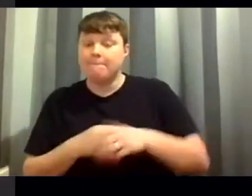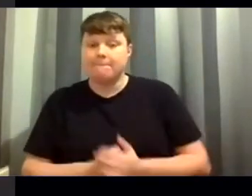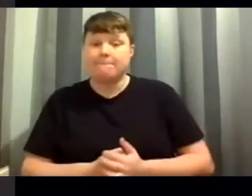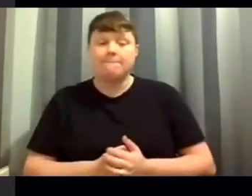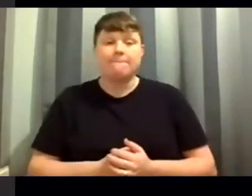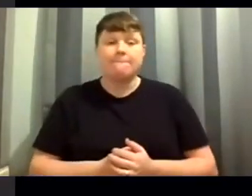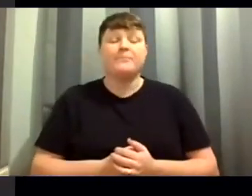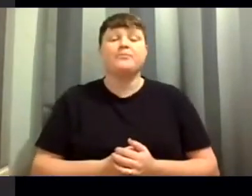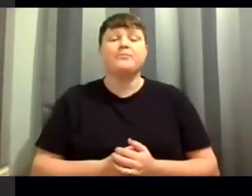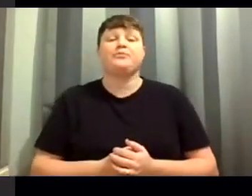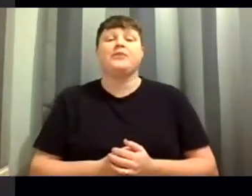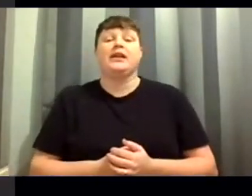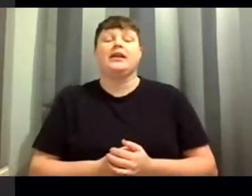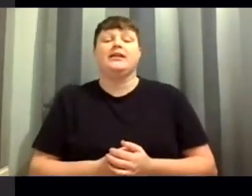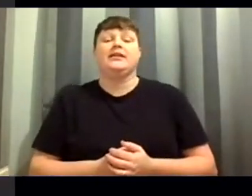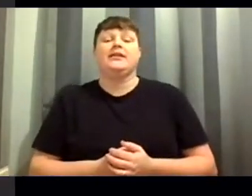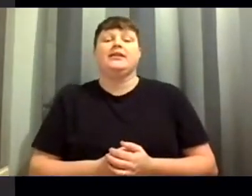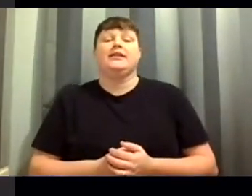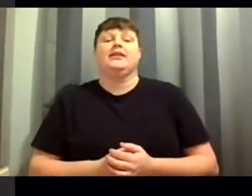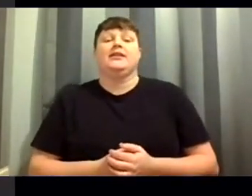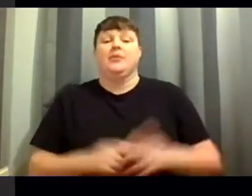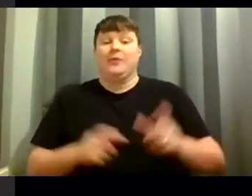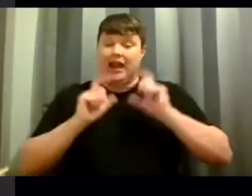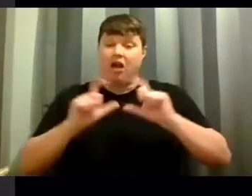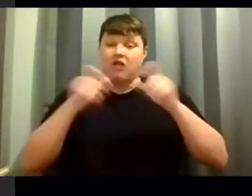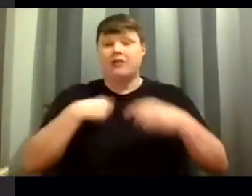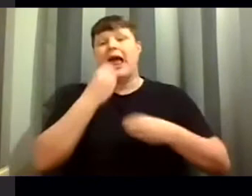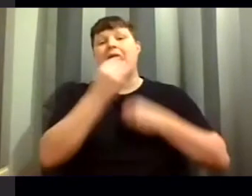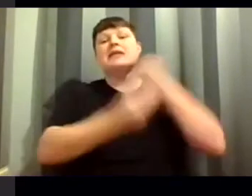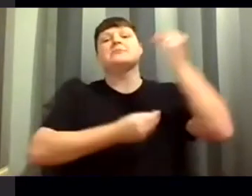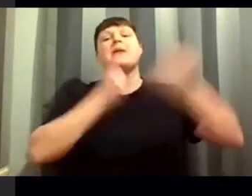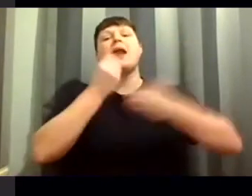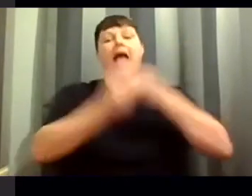That just carried on with an explanation. But also, what it was doing was introducing my